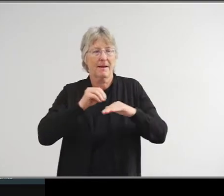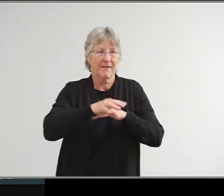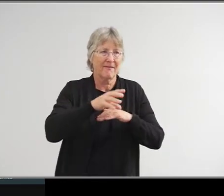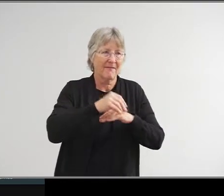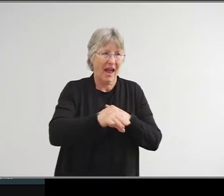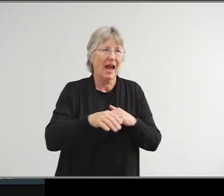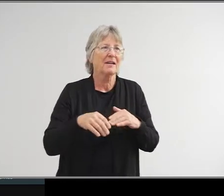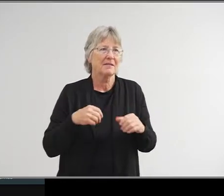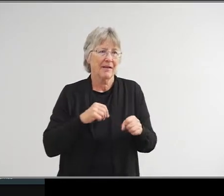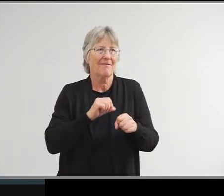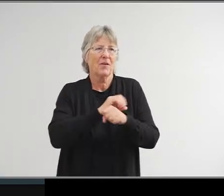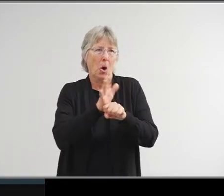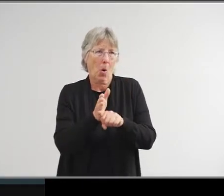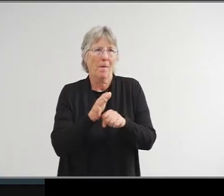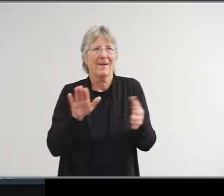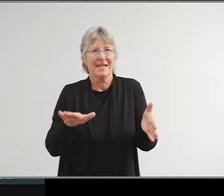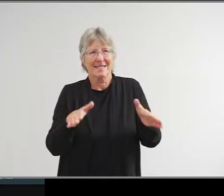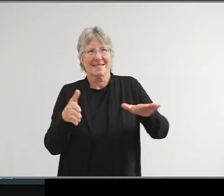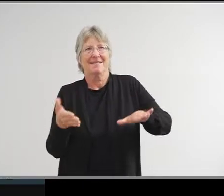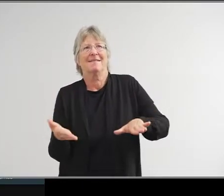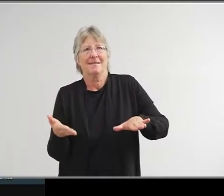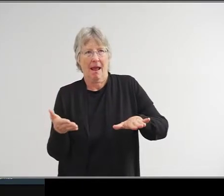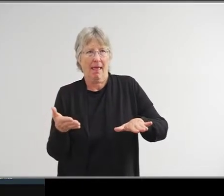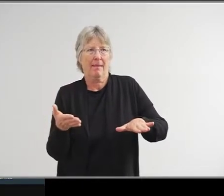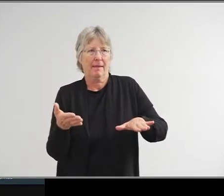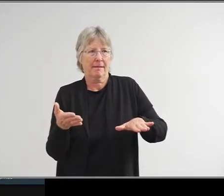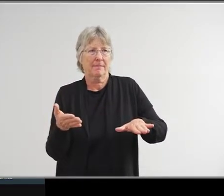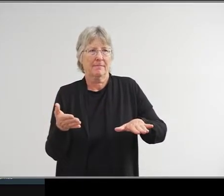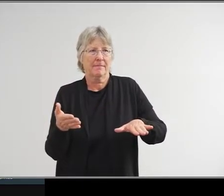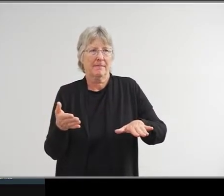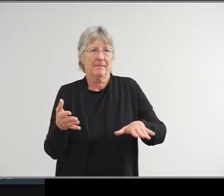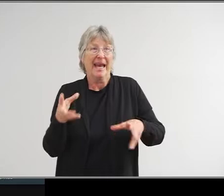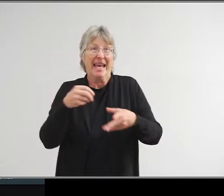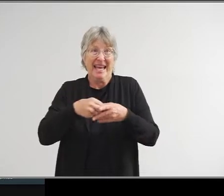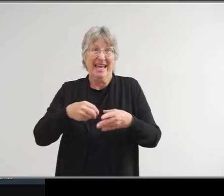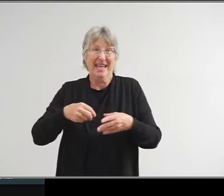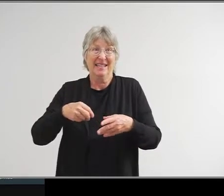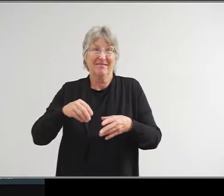have been in the communities that I'm serving, right?